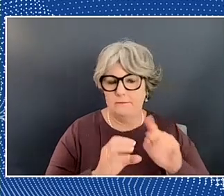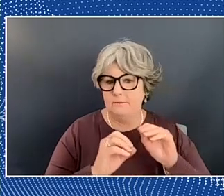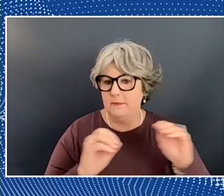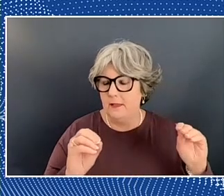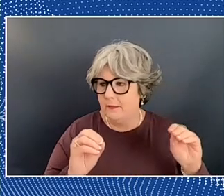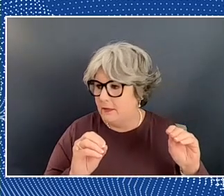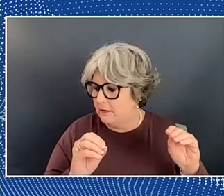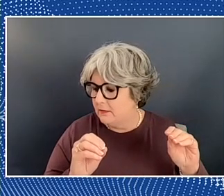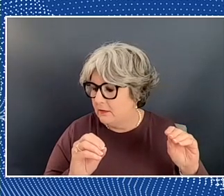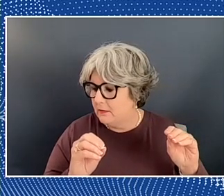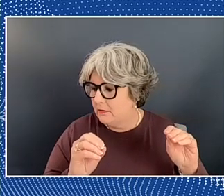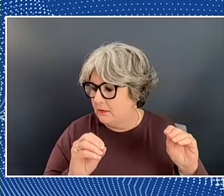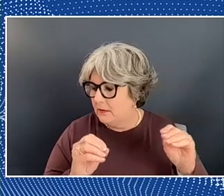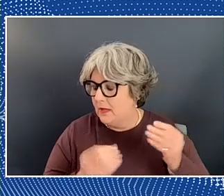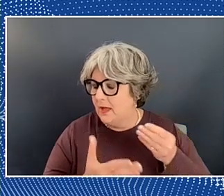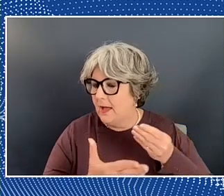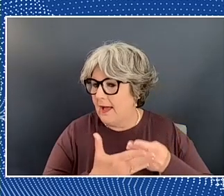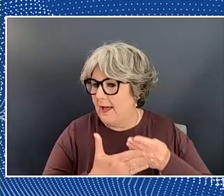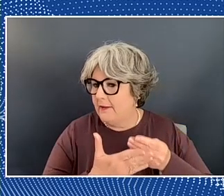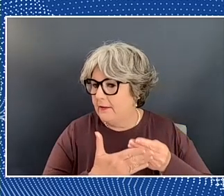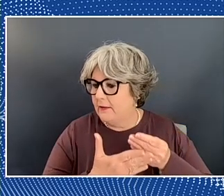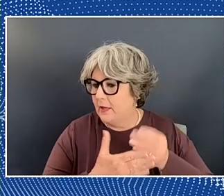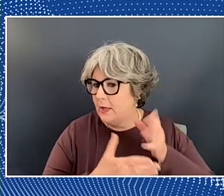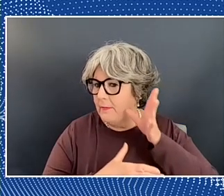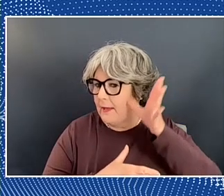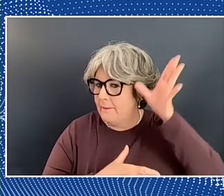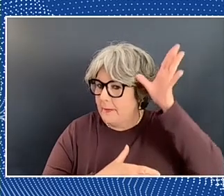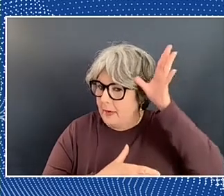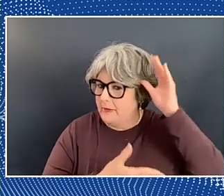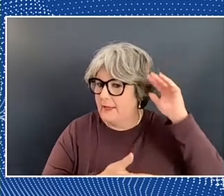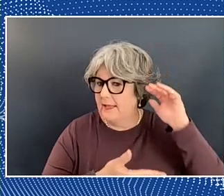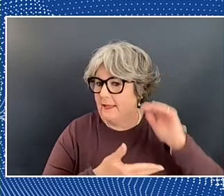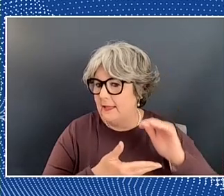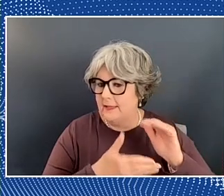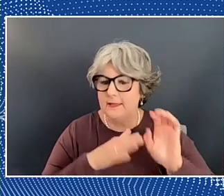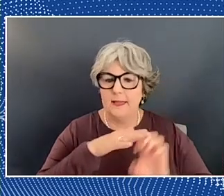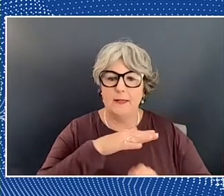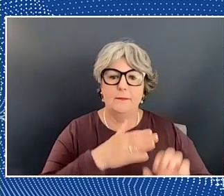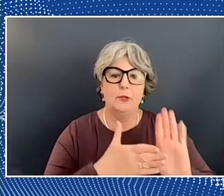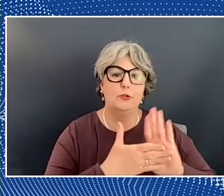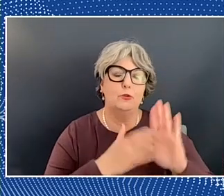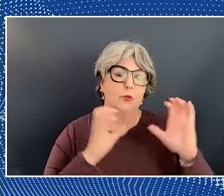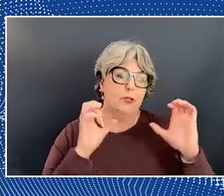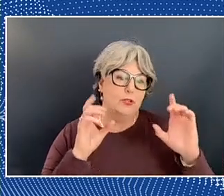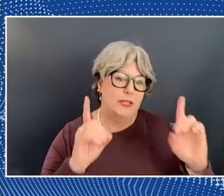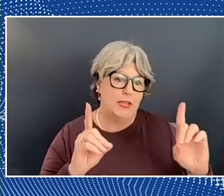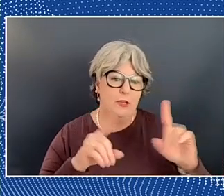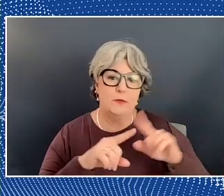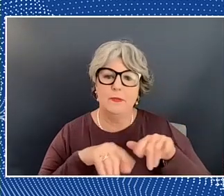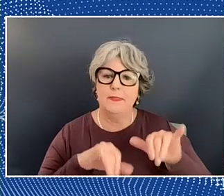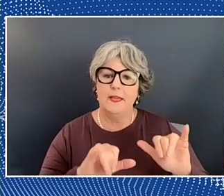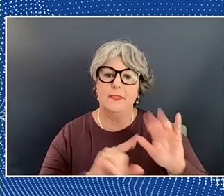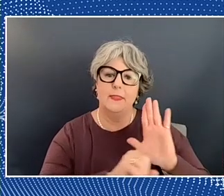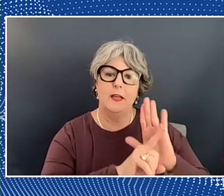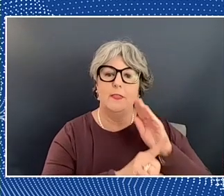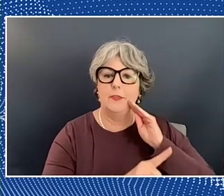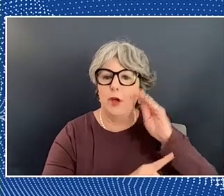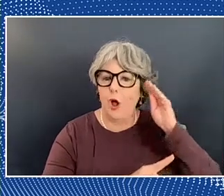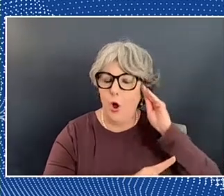worse off financially than my parents who both had less than an elementary school education and yet they owned their own home. It was a never ending fixer upper,